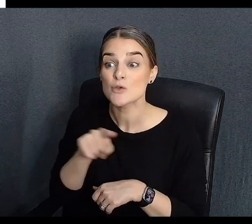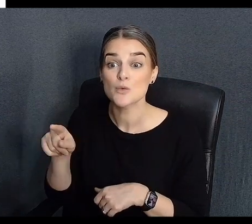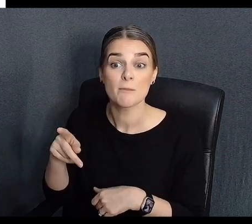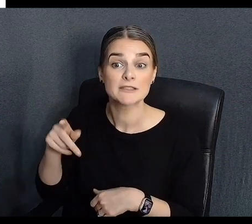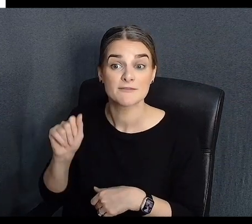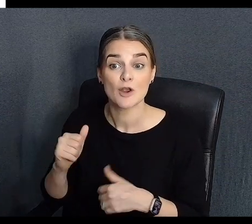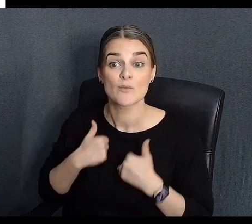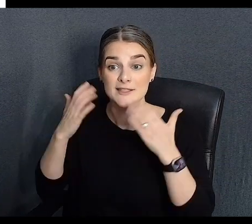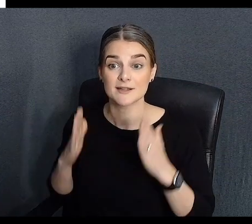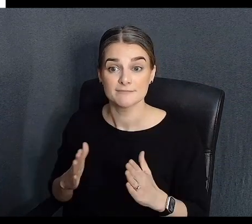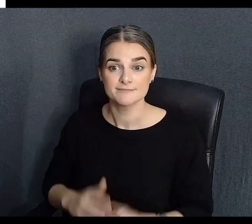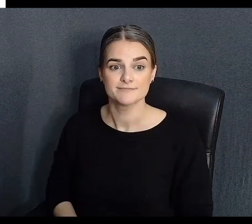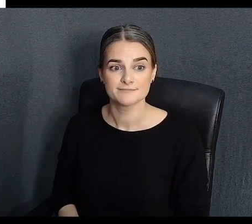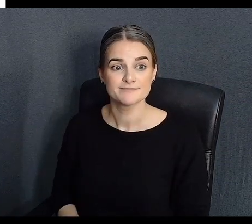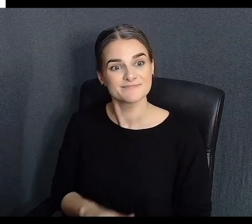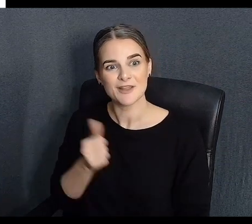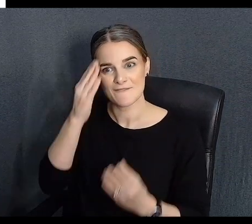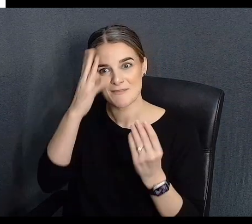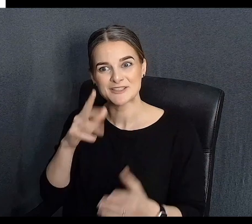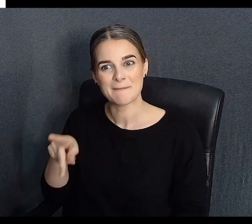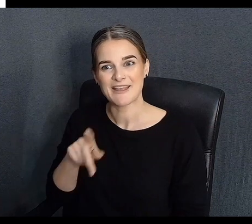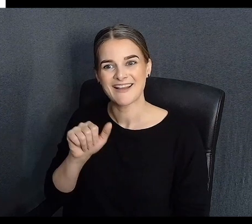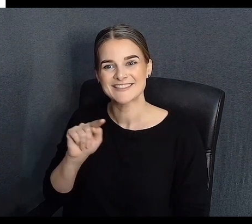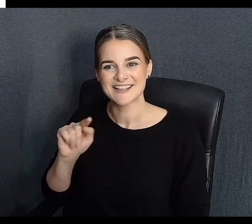for PATF for low interest and zero interest